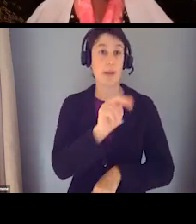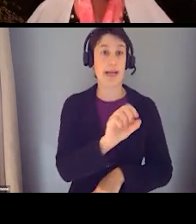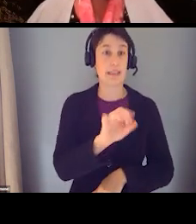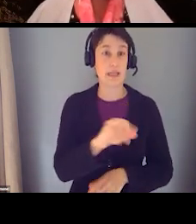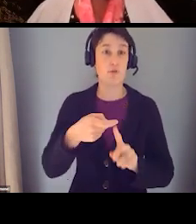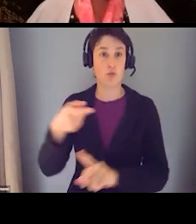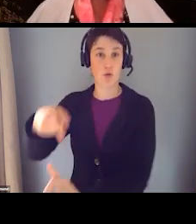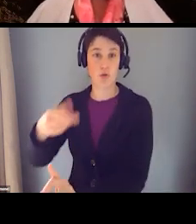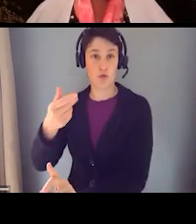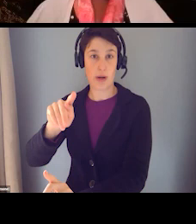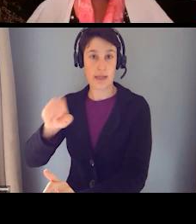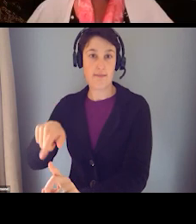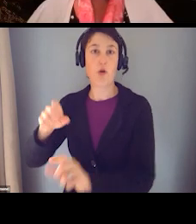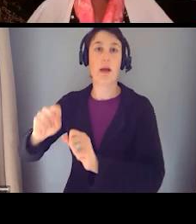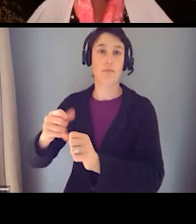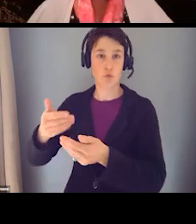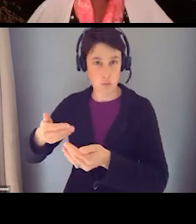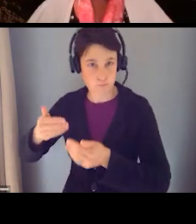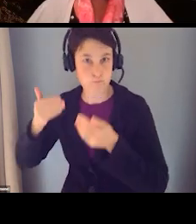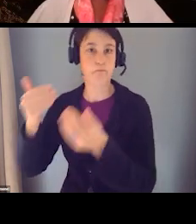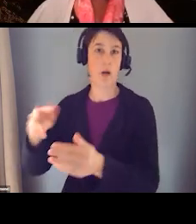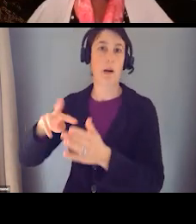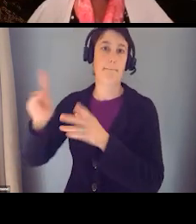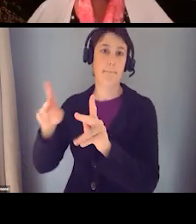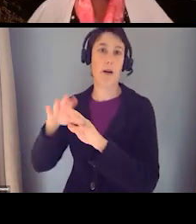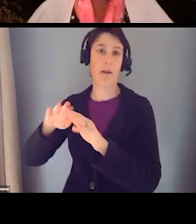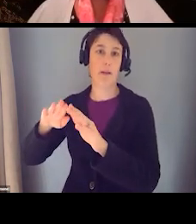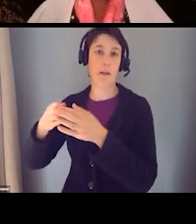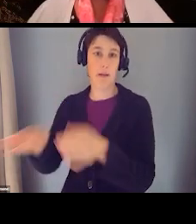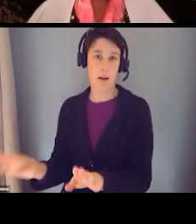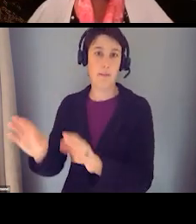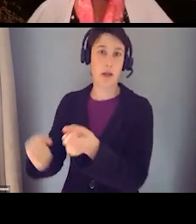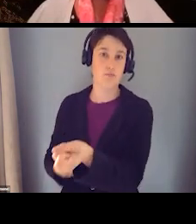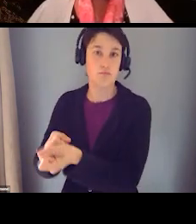And that's acquired property or services for NSF's direct benefit or use.